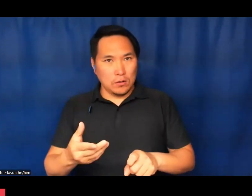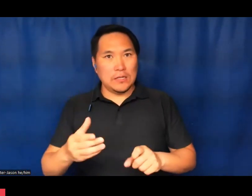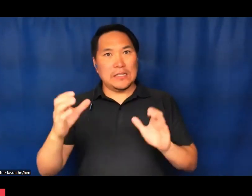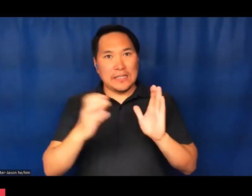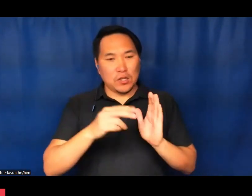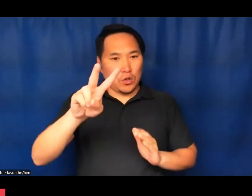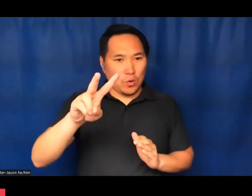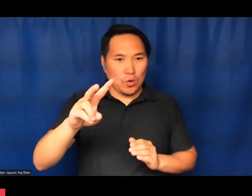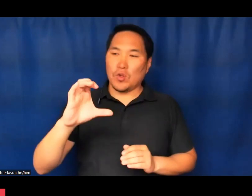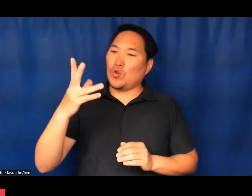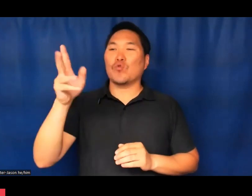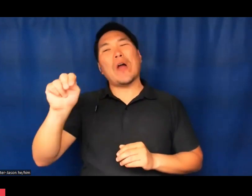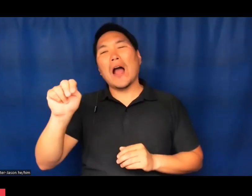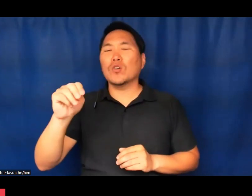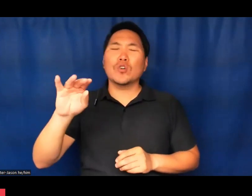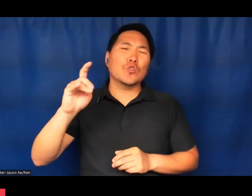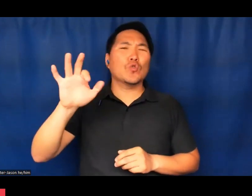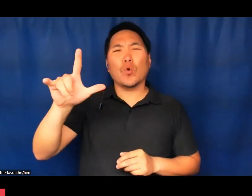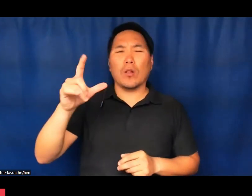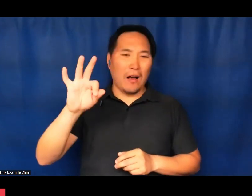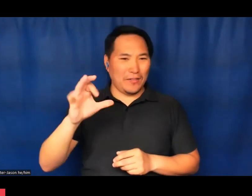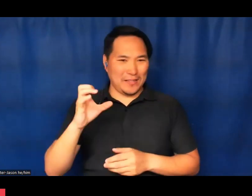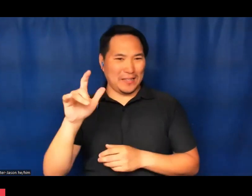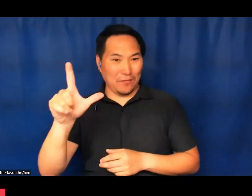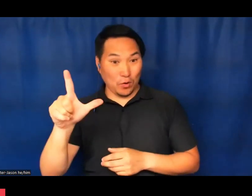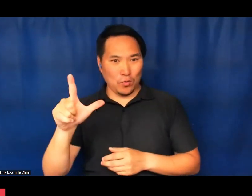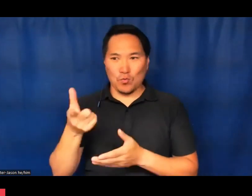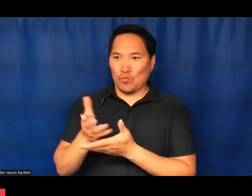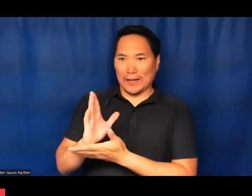what's called the crown jewel of the Civil Rights Movement and disruptive to the democracy